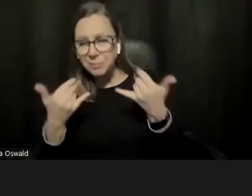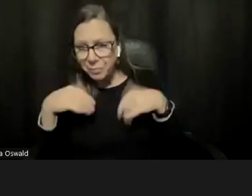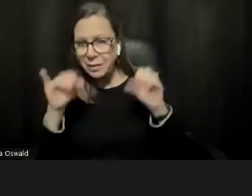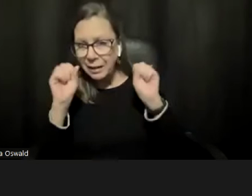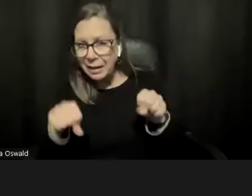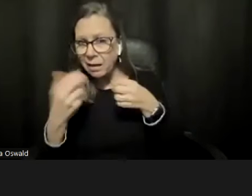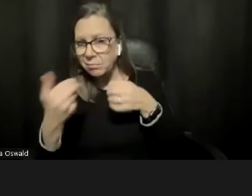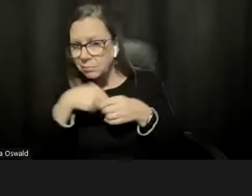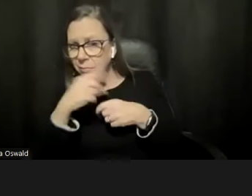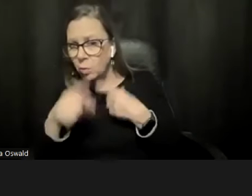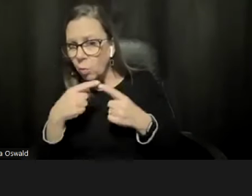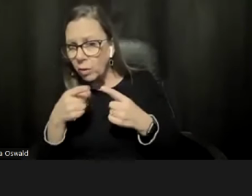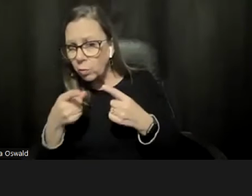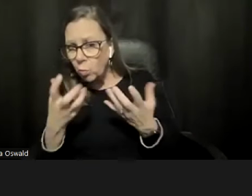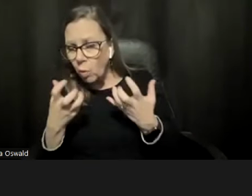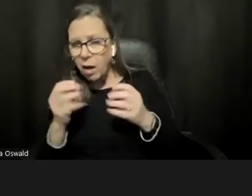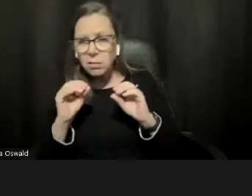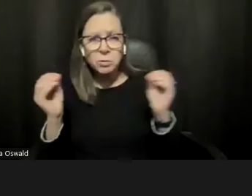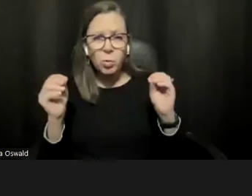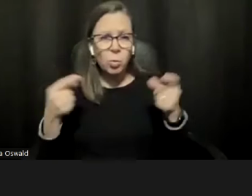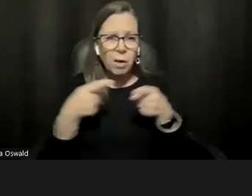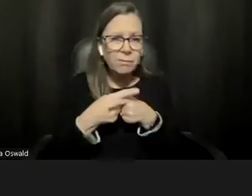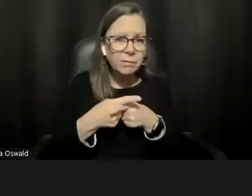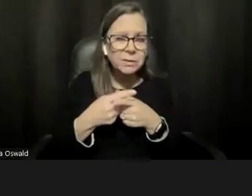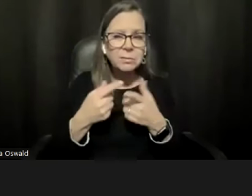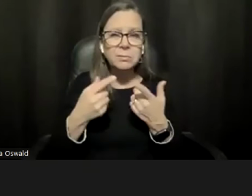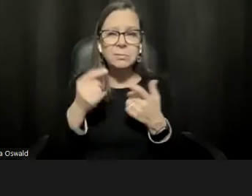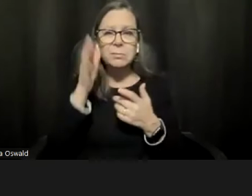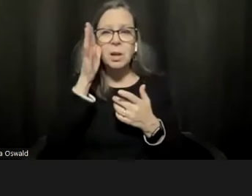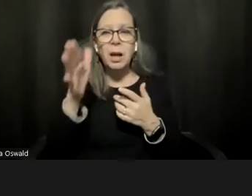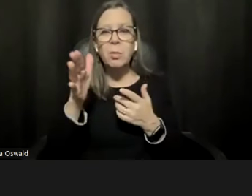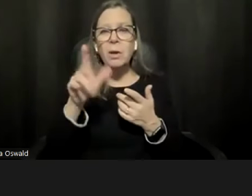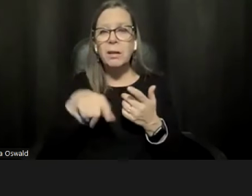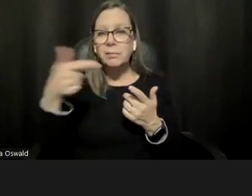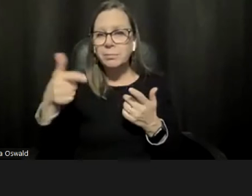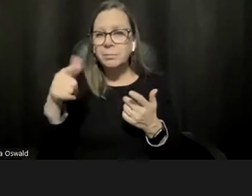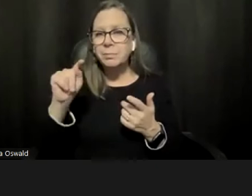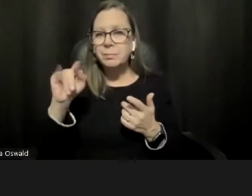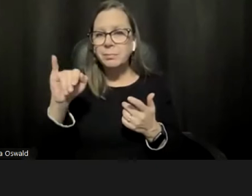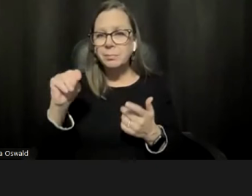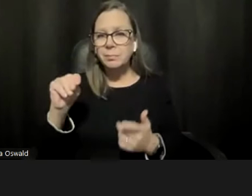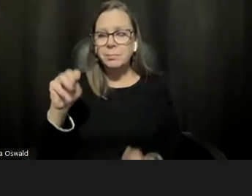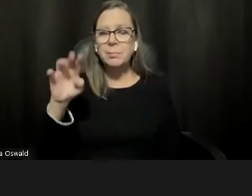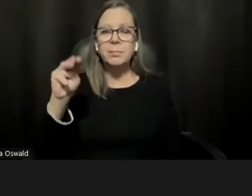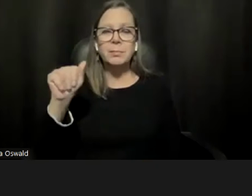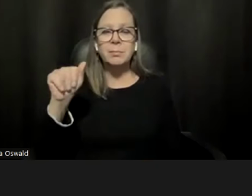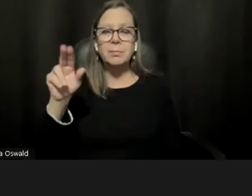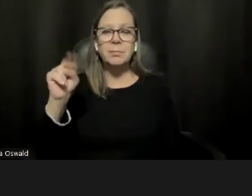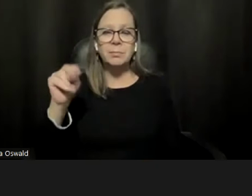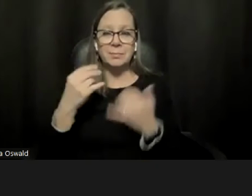they would like to end so, I will hand it over to Tim very quick, to give us an update on that.